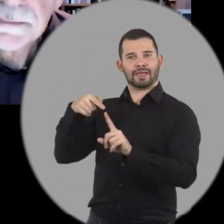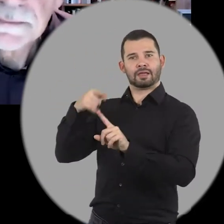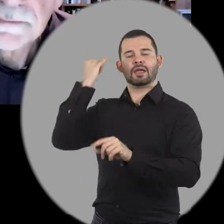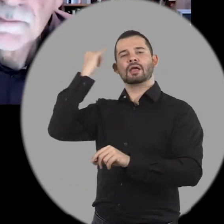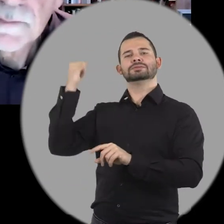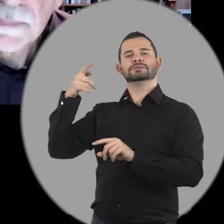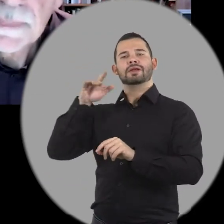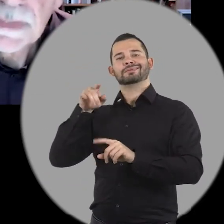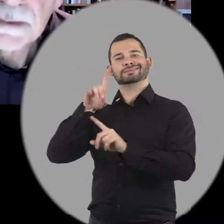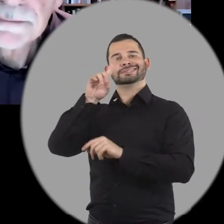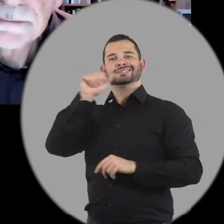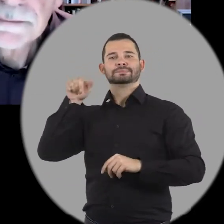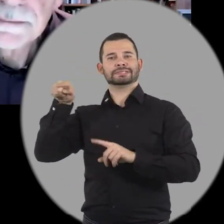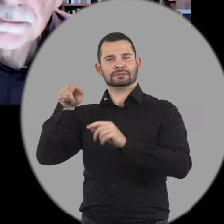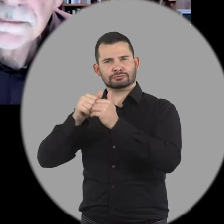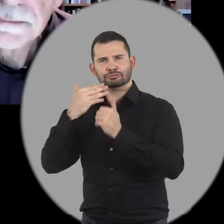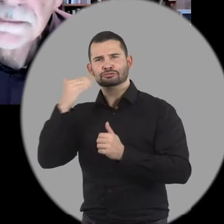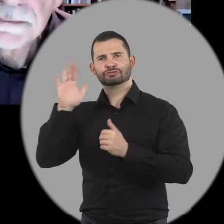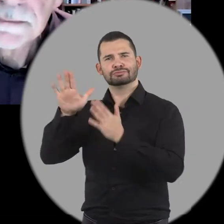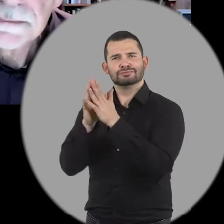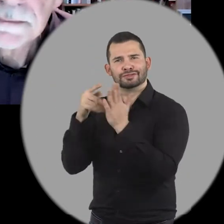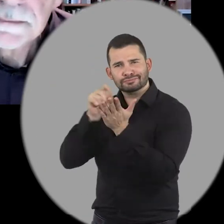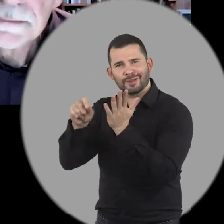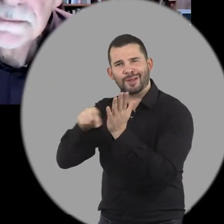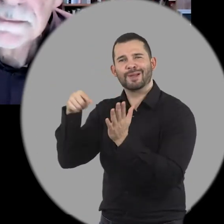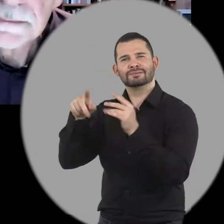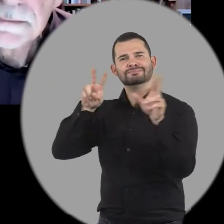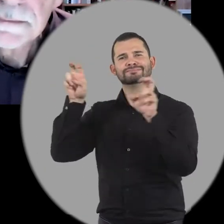And you do that so well in your book, The Power of Disability. So, trying to rebrand